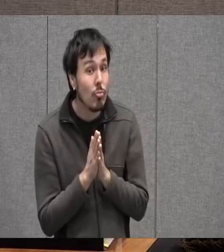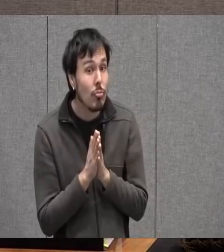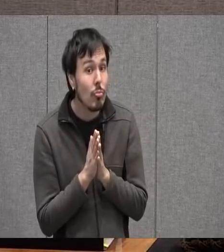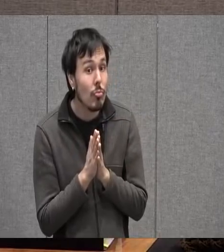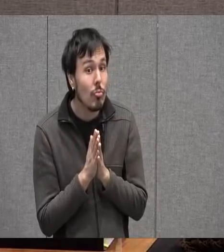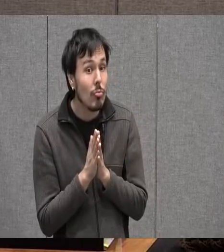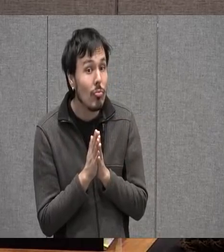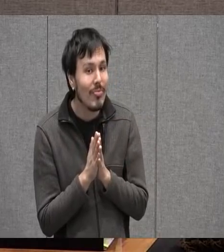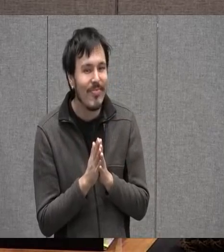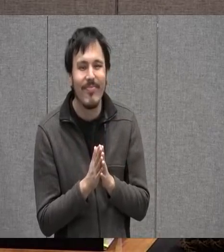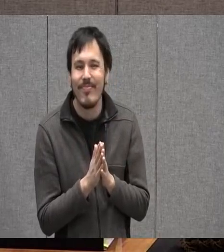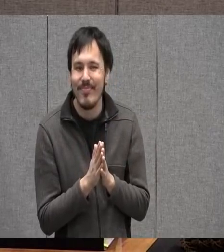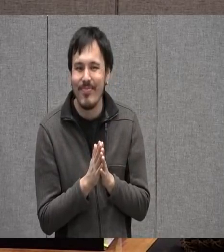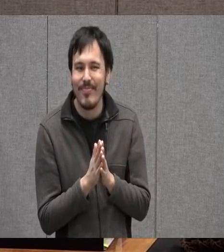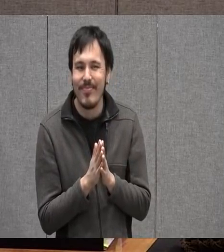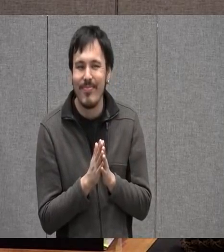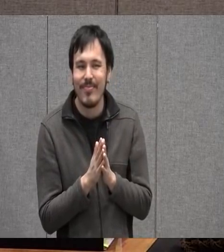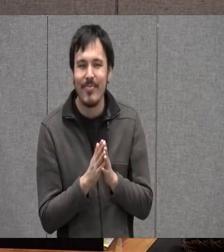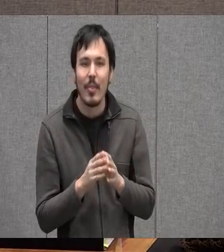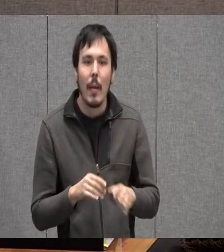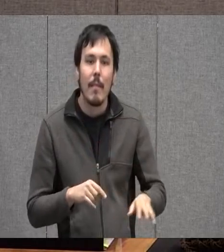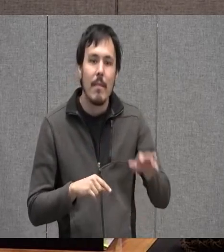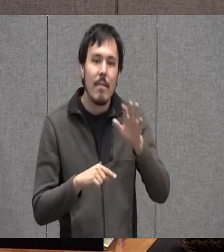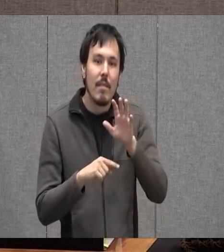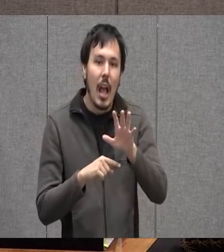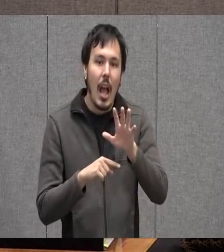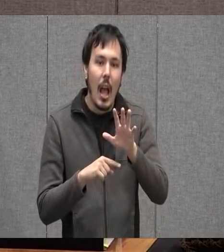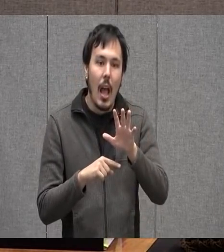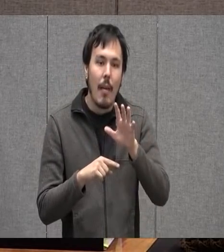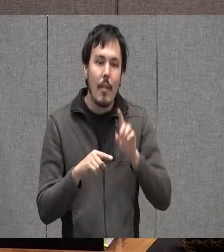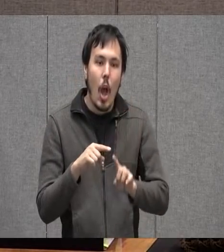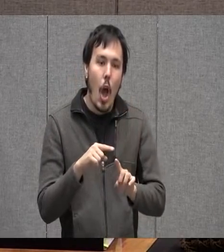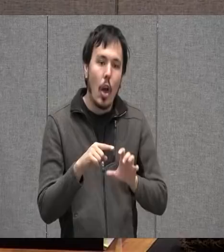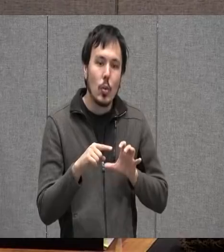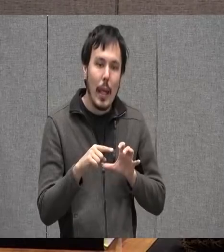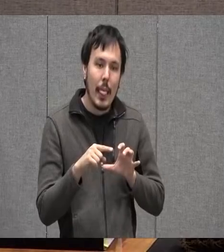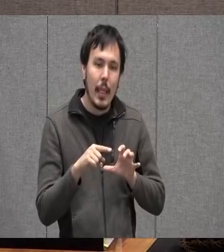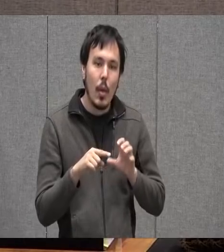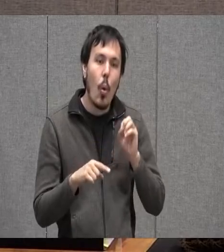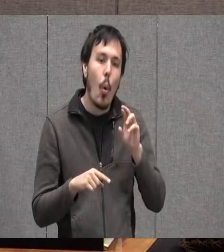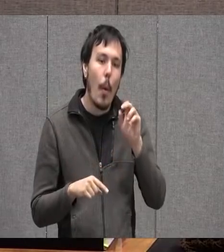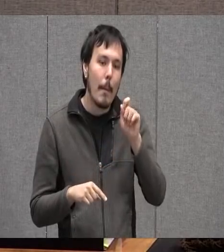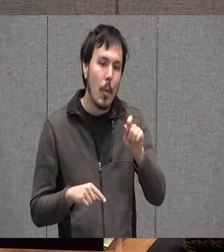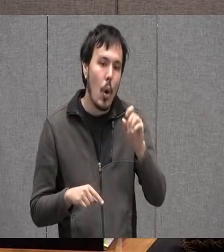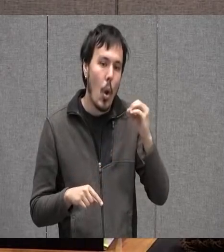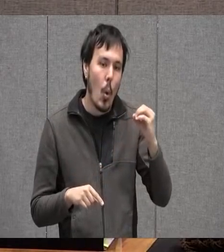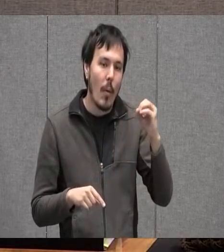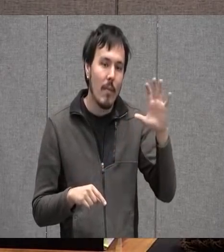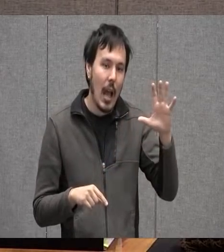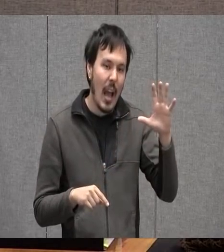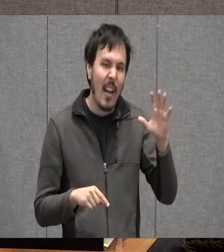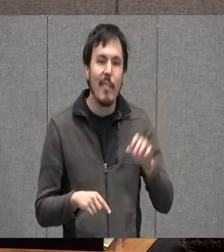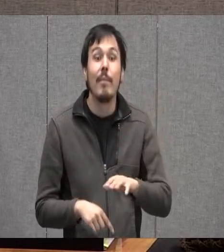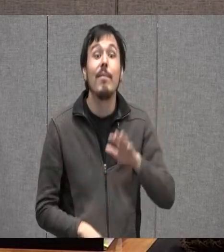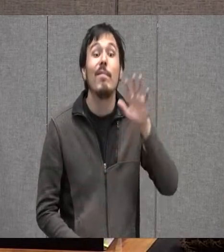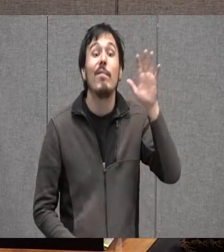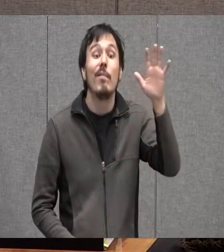5/100 or five cents, right? Five cents is 5% of our dollar